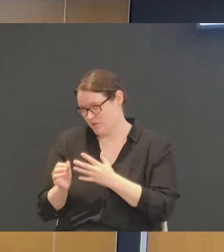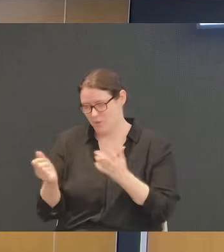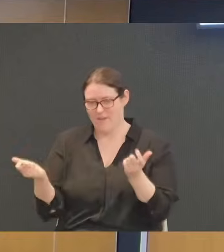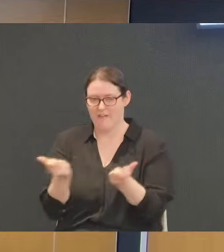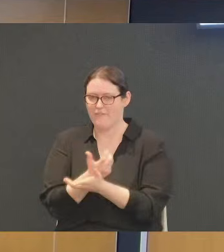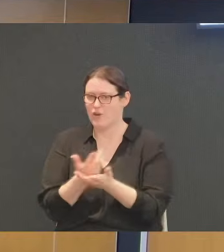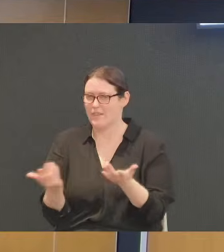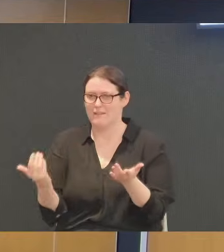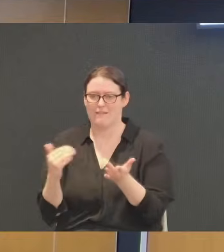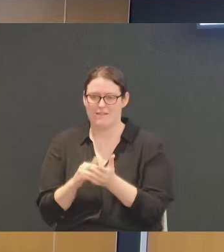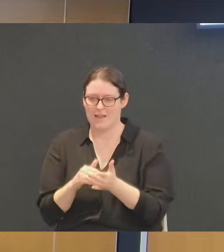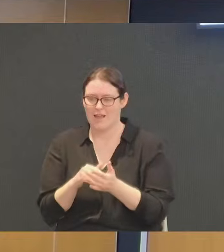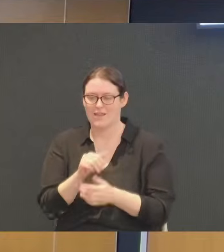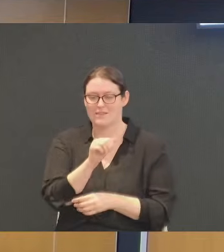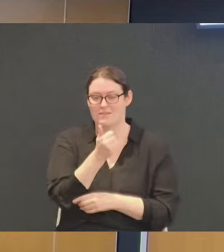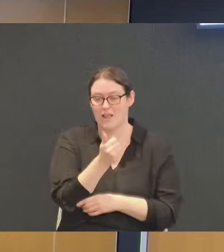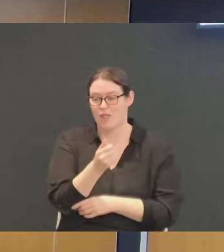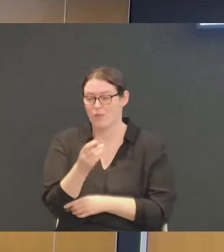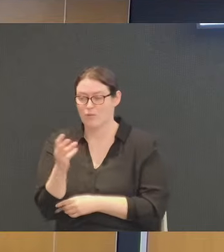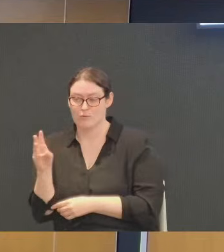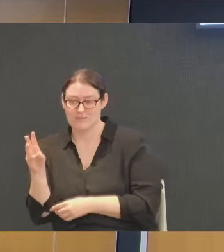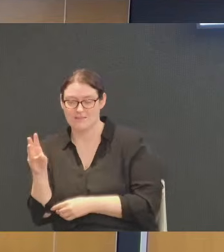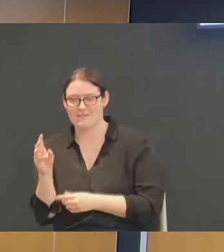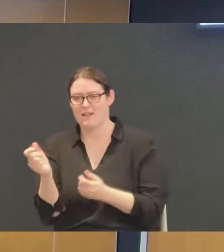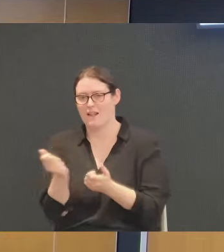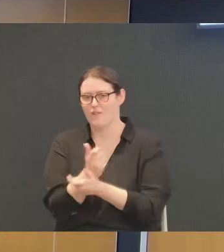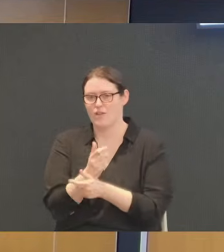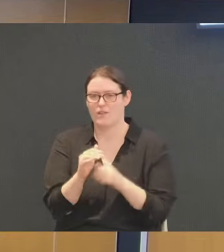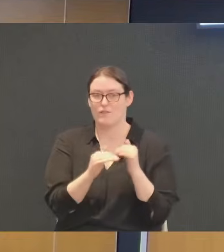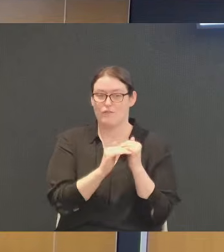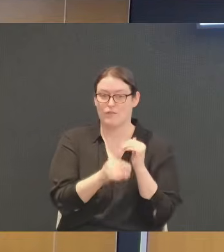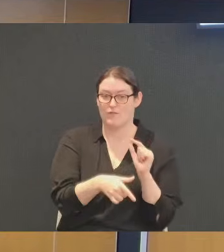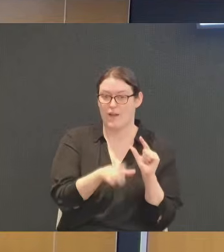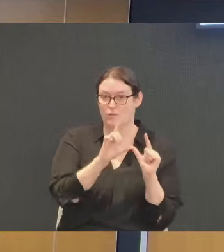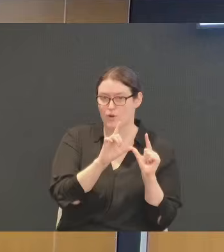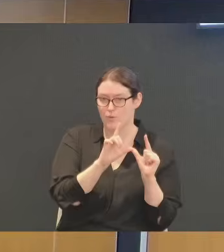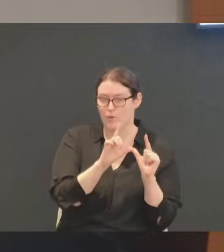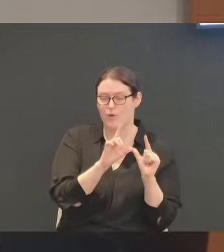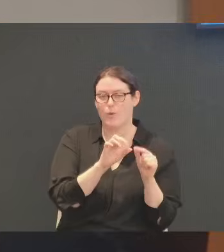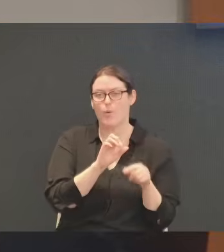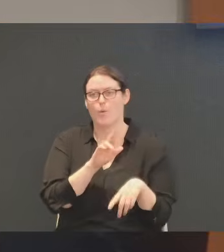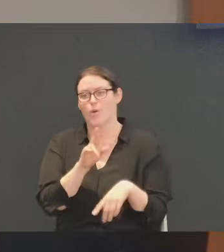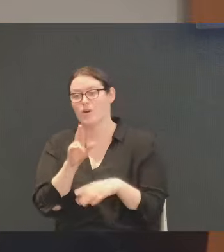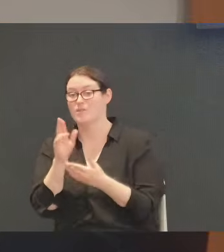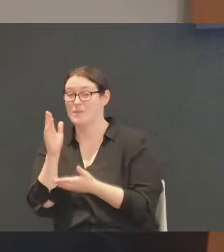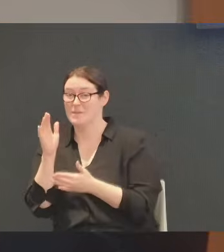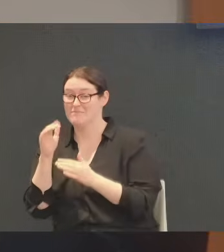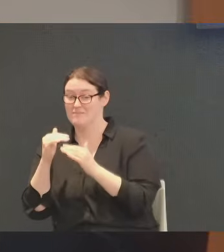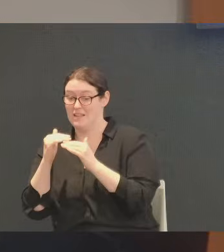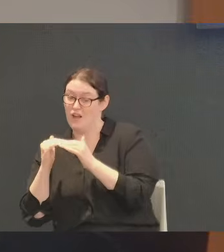the in options 10 through 16. everything from a flat renewal to various lower scenarios that